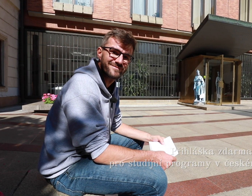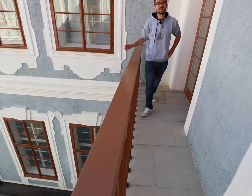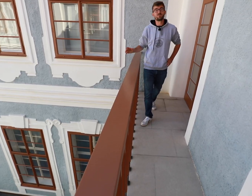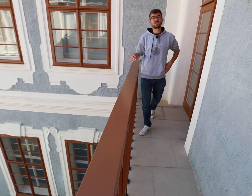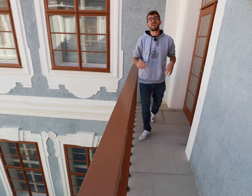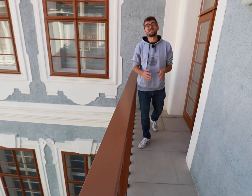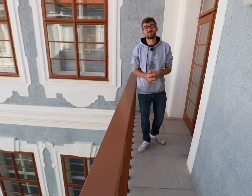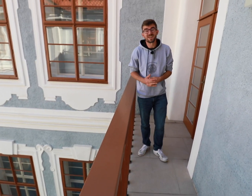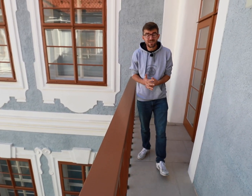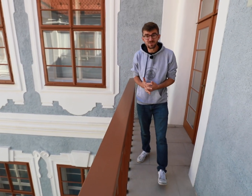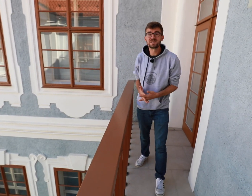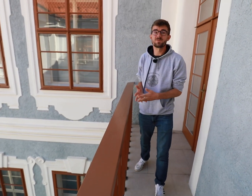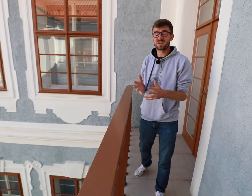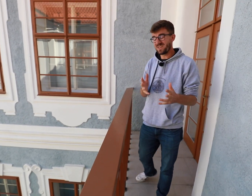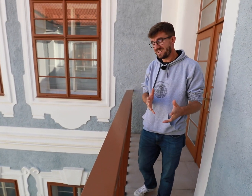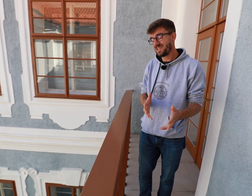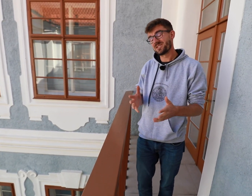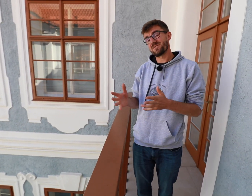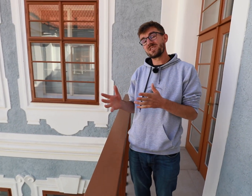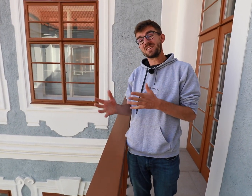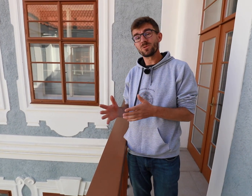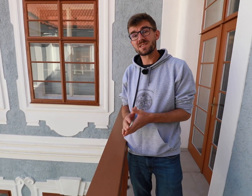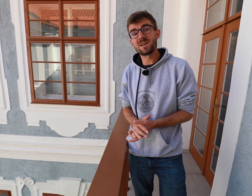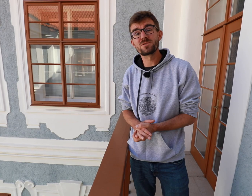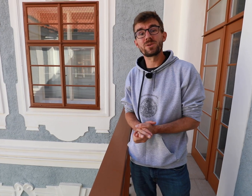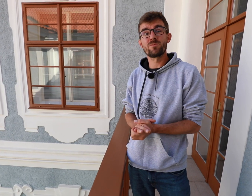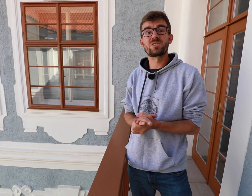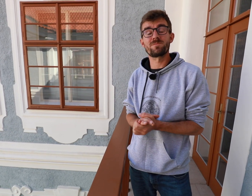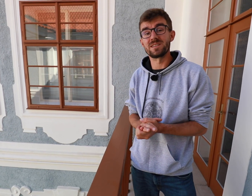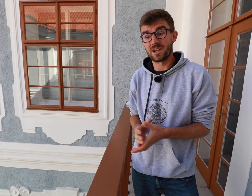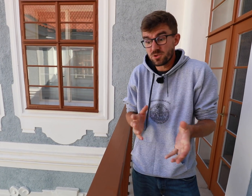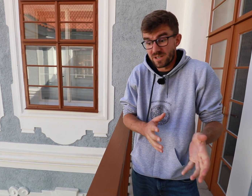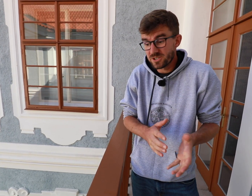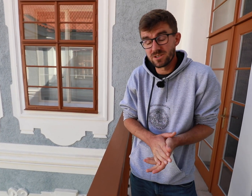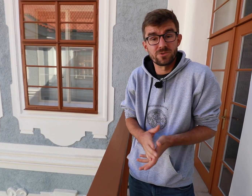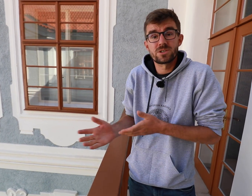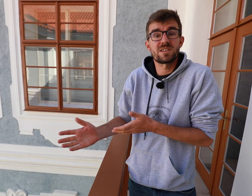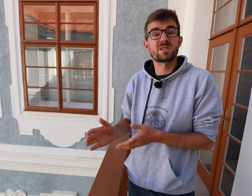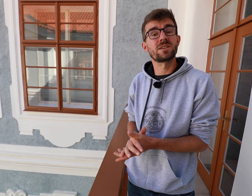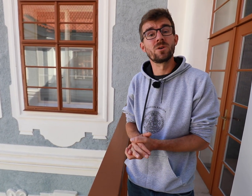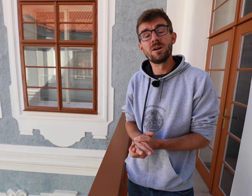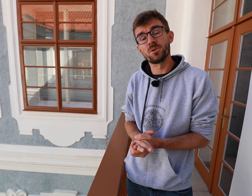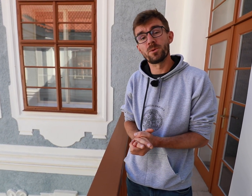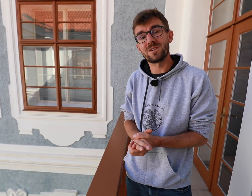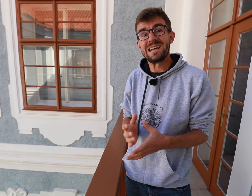And one more important thing: Charles University understands that your situation can change at any time. Whether it's financial, your parents stop supporting you,